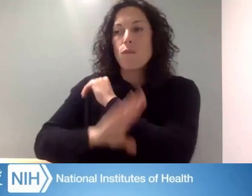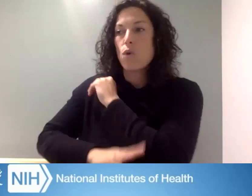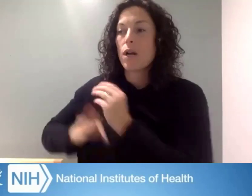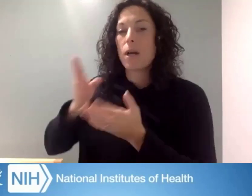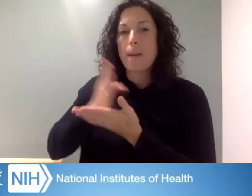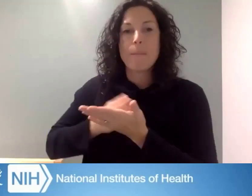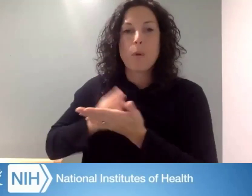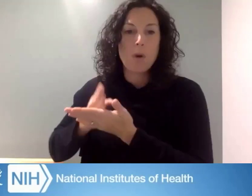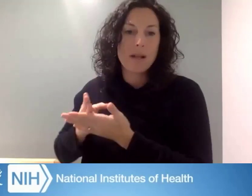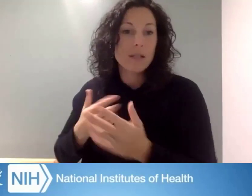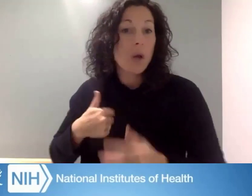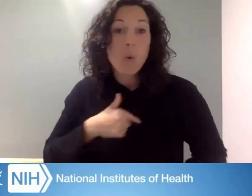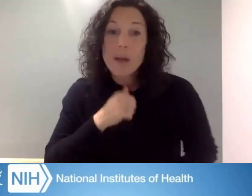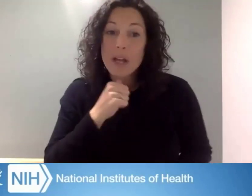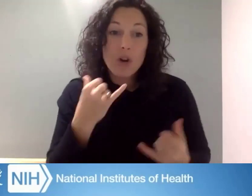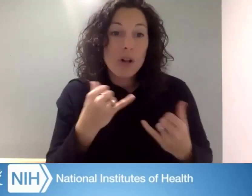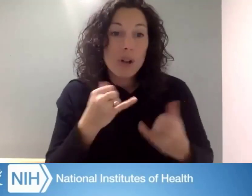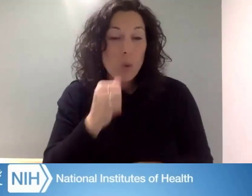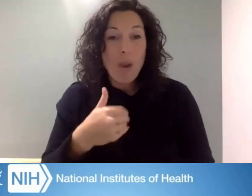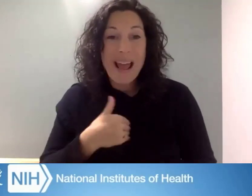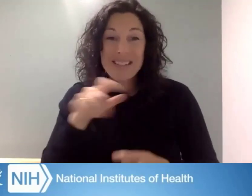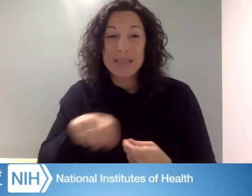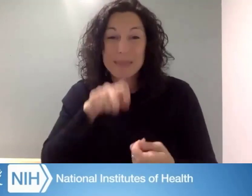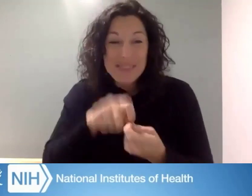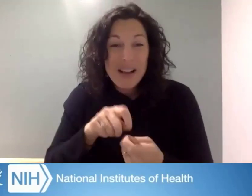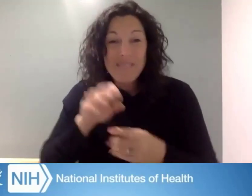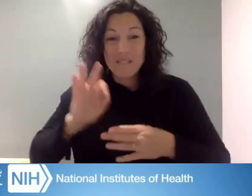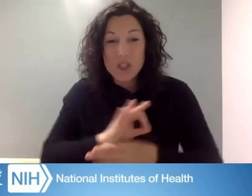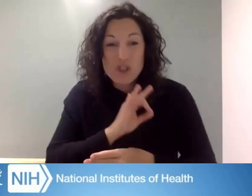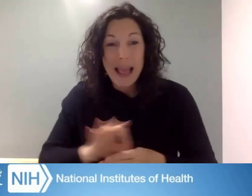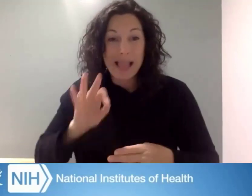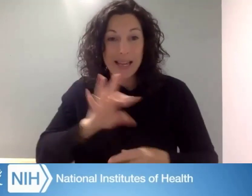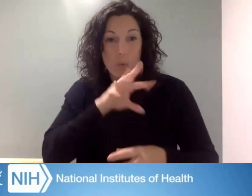We currently do not have that specific functionality within the NIH Guide.